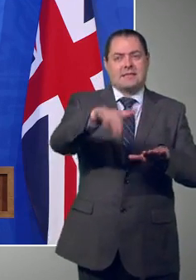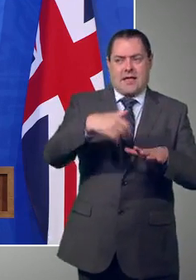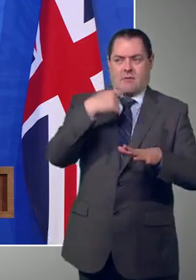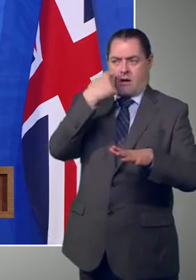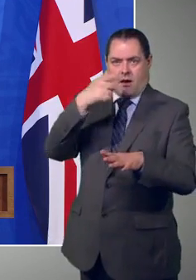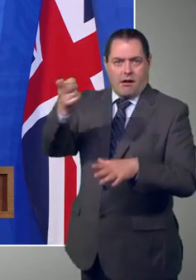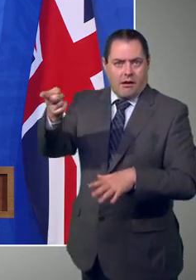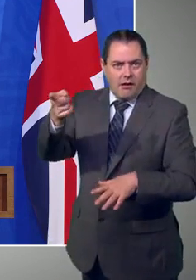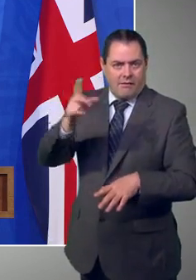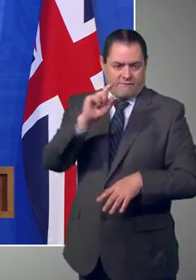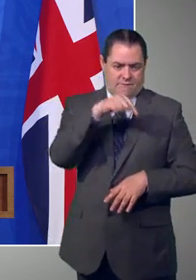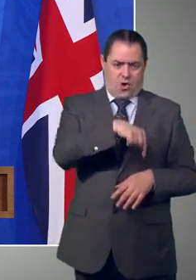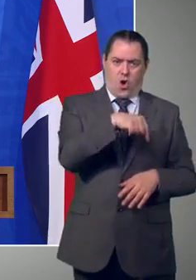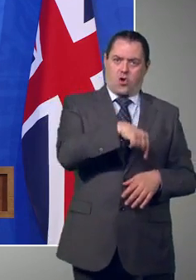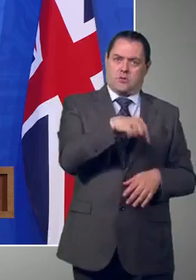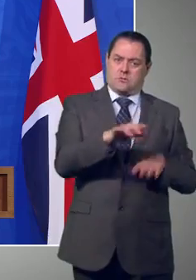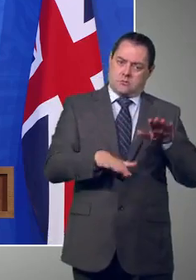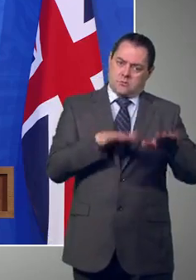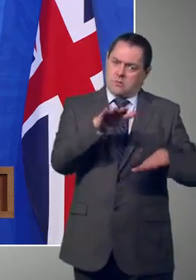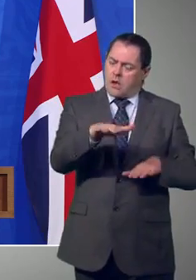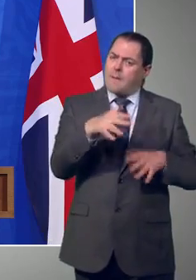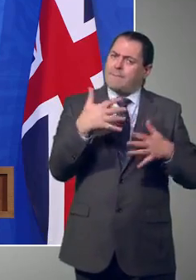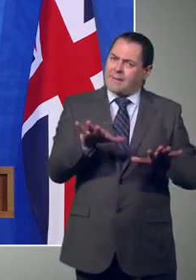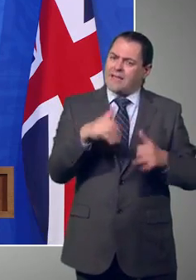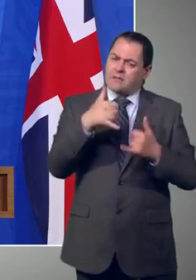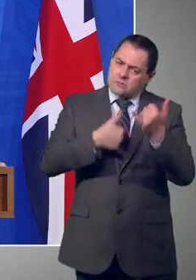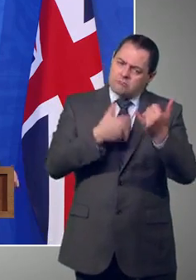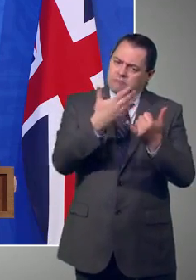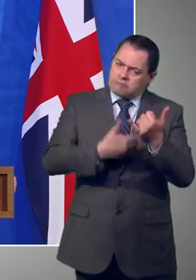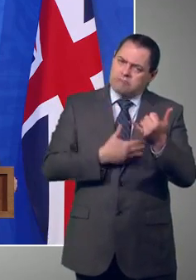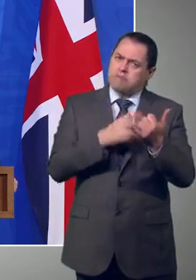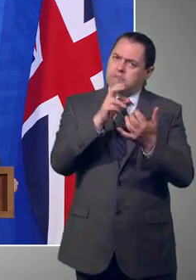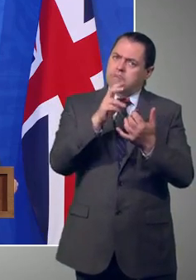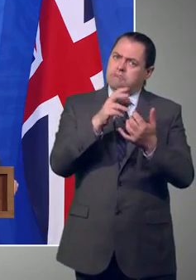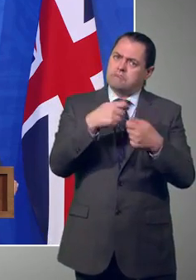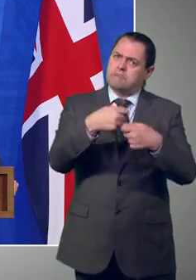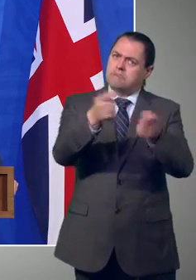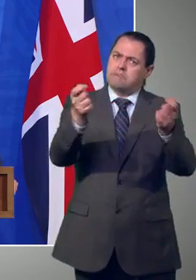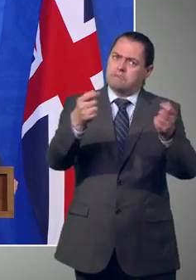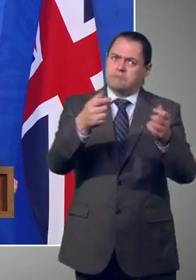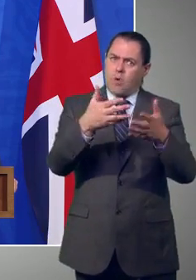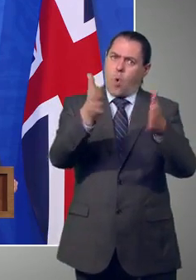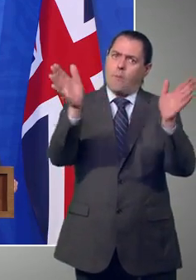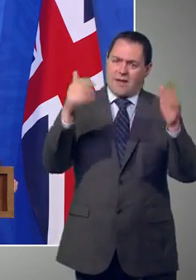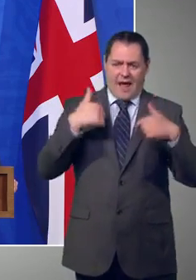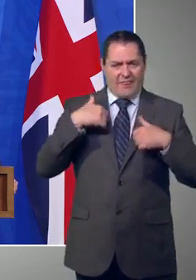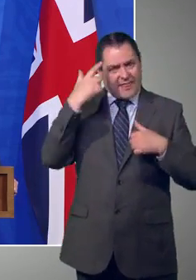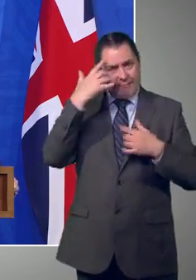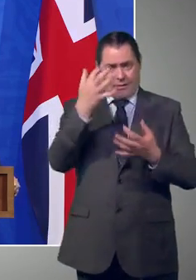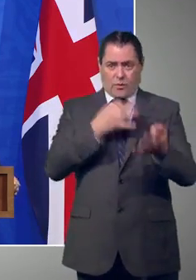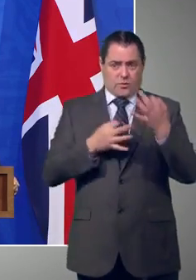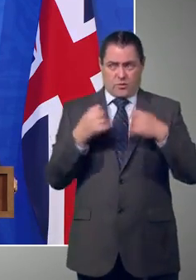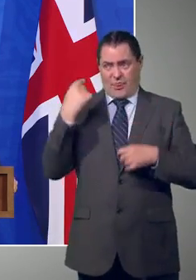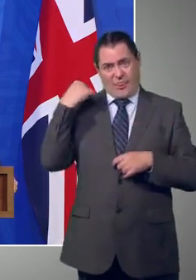published these all these plans at the time and discussed it. In fact, we discussed it at